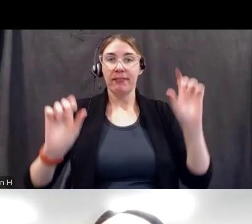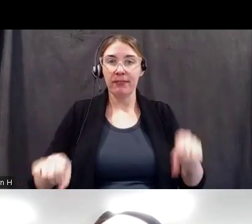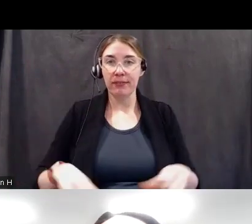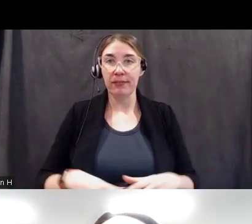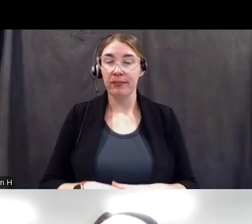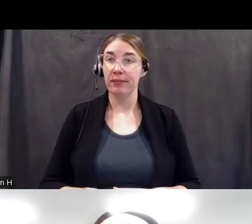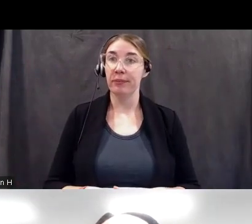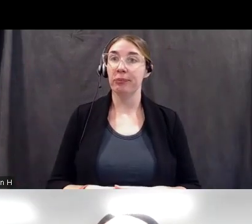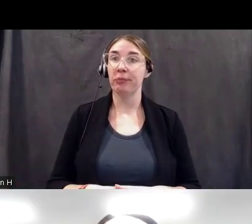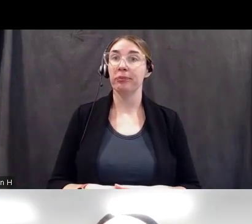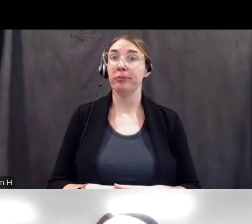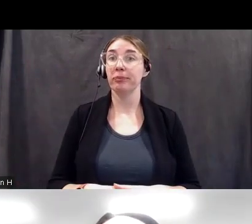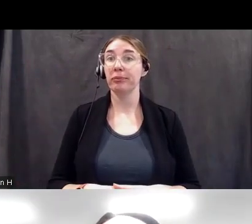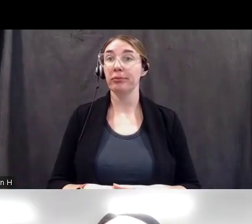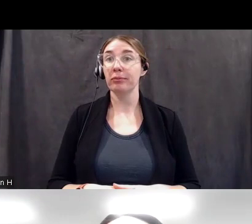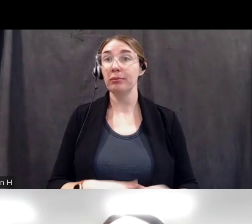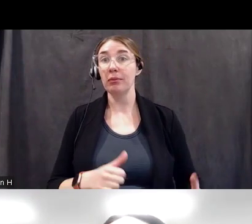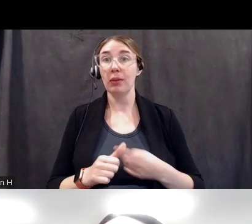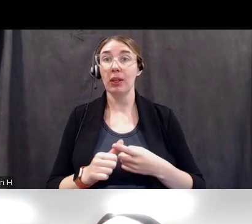So the first is Paul Smith College and SUNY Plattsburgh.